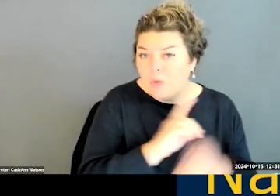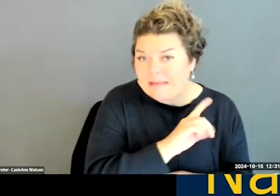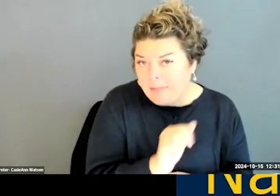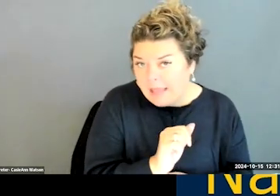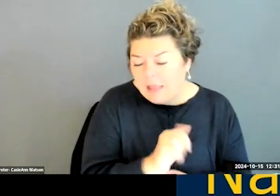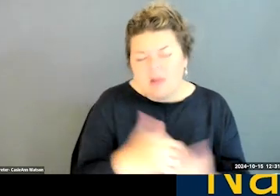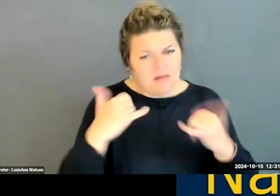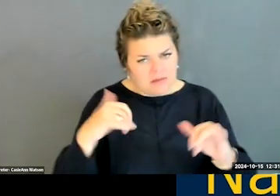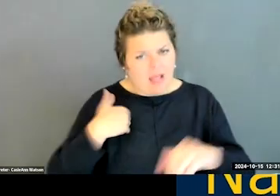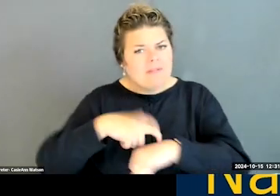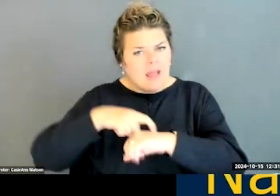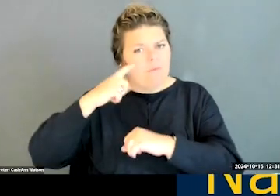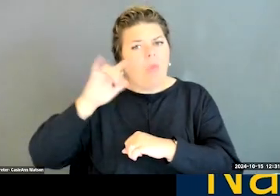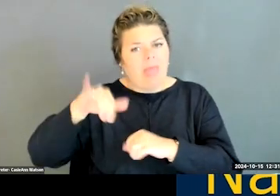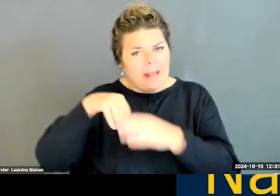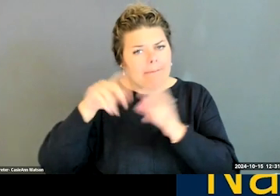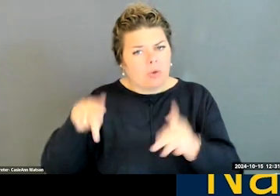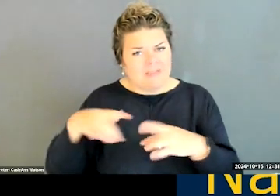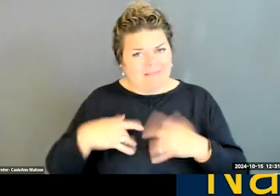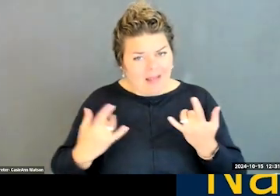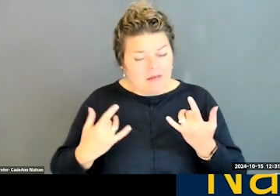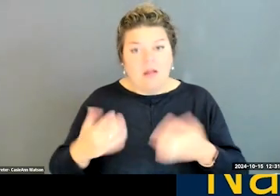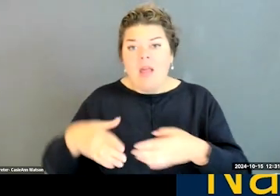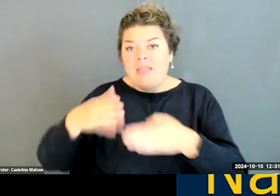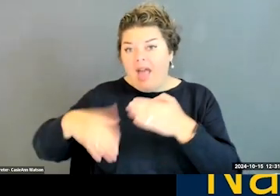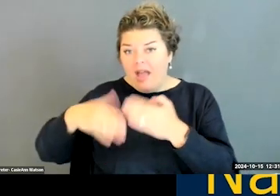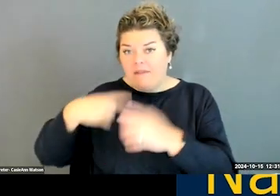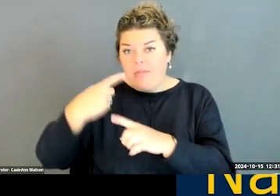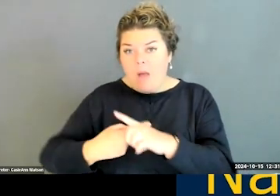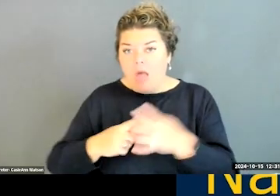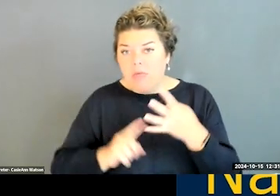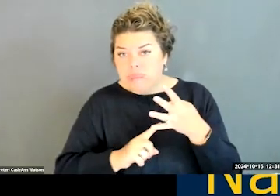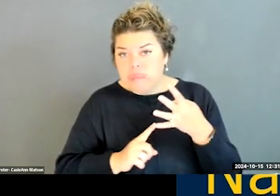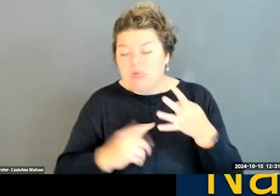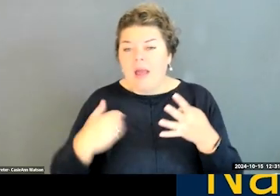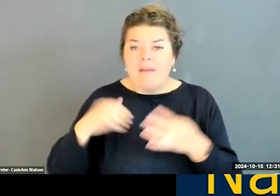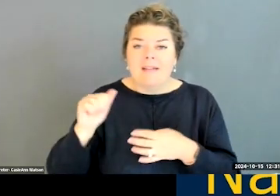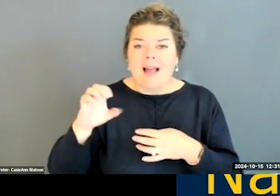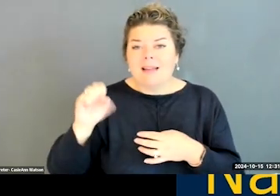for that in-person event. Towards the end of the month, we have Accessible Word and Google Docs Documents